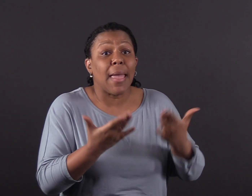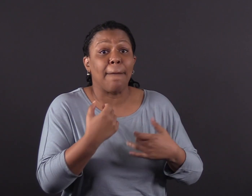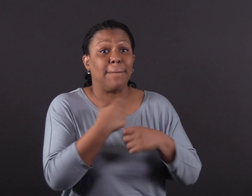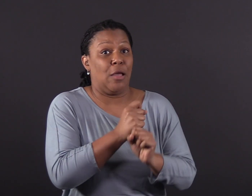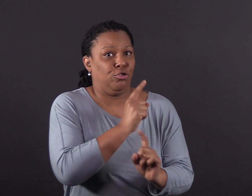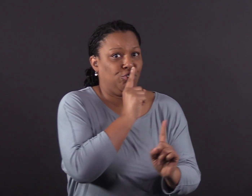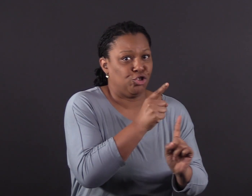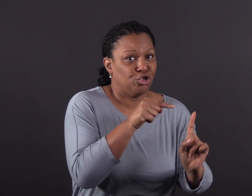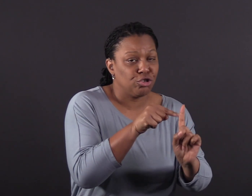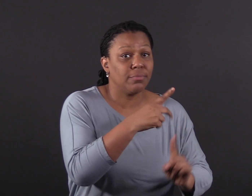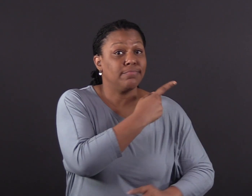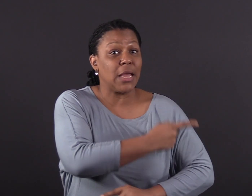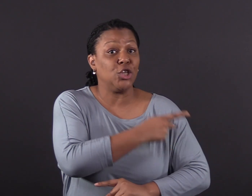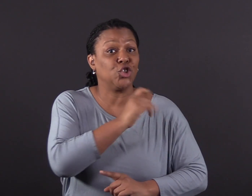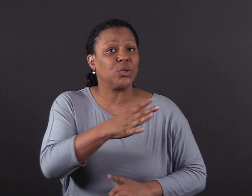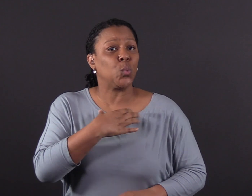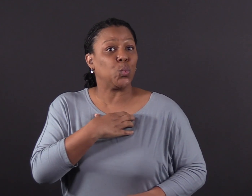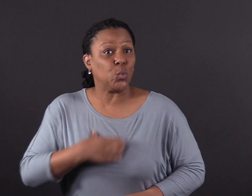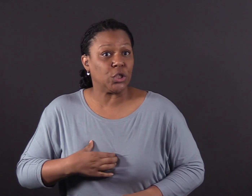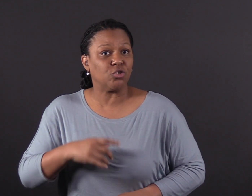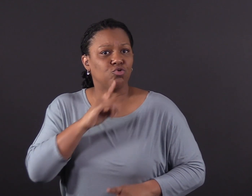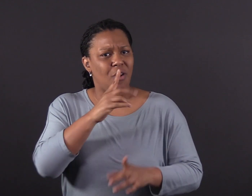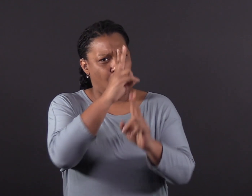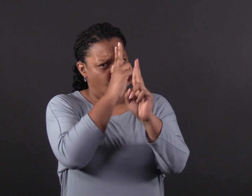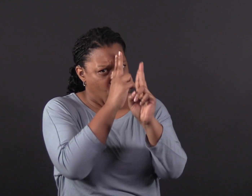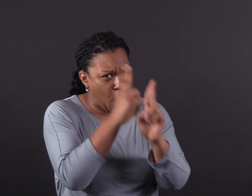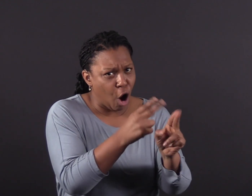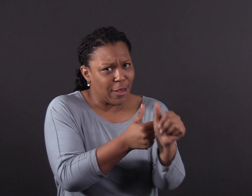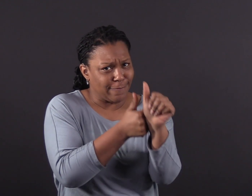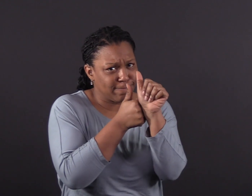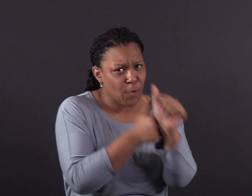They also make sure the patient’s wishes are honored and followed through should